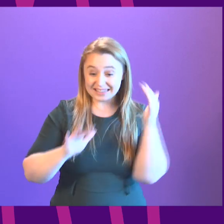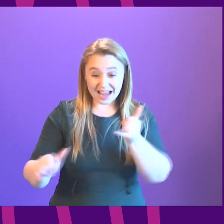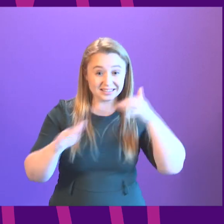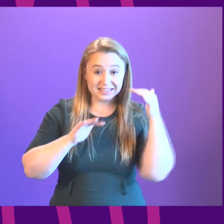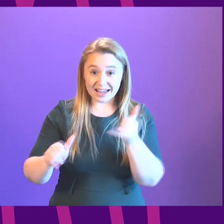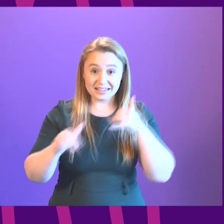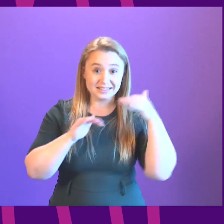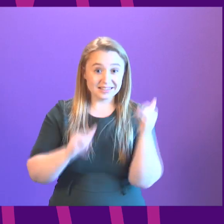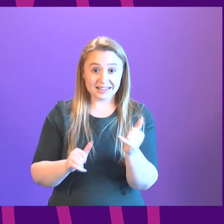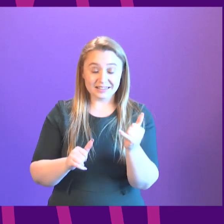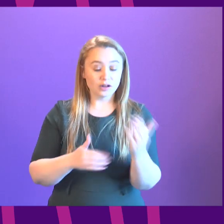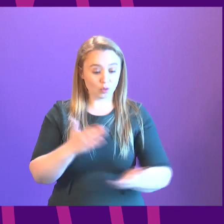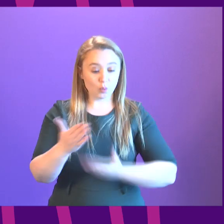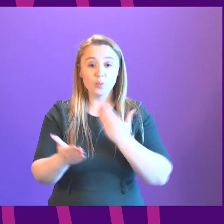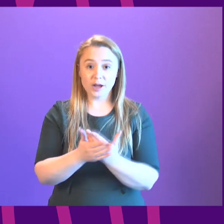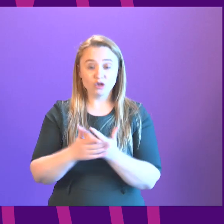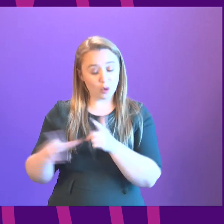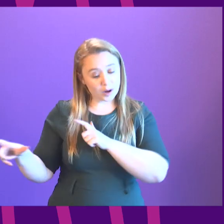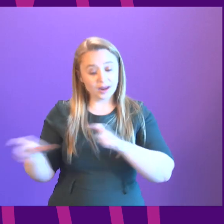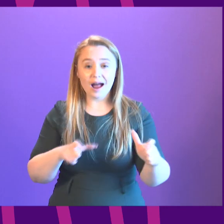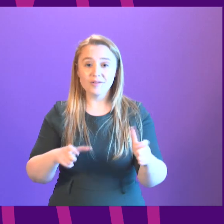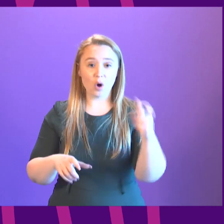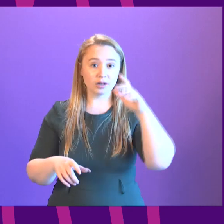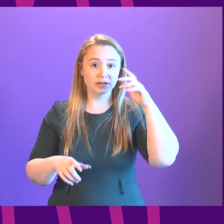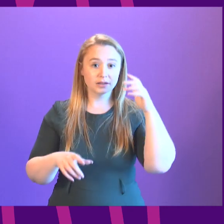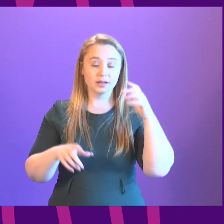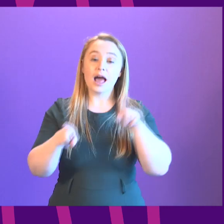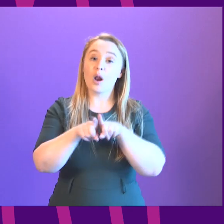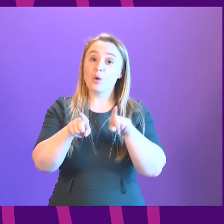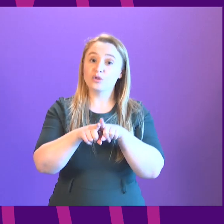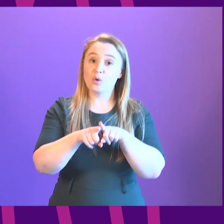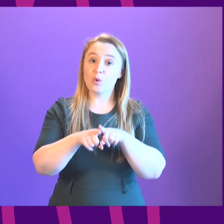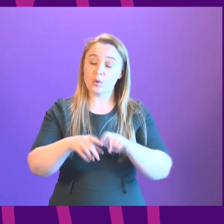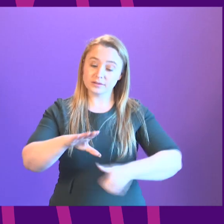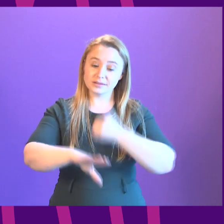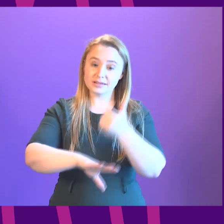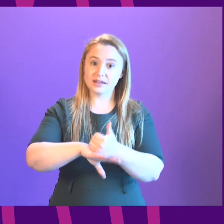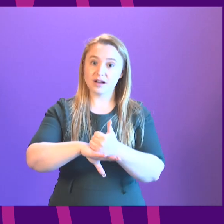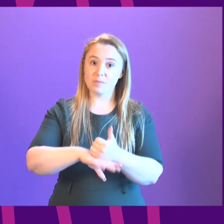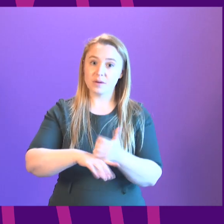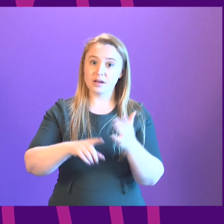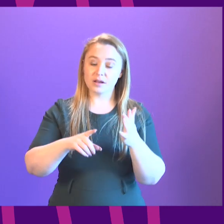the capacity to do so. We are also rolling out lateral flow testing, although we must